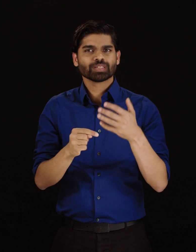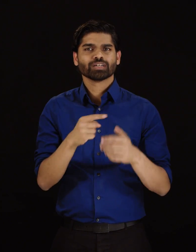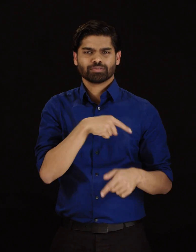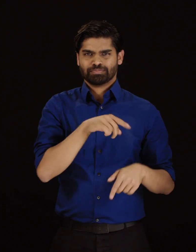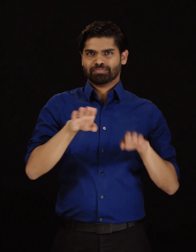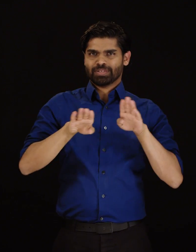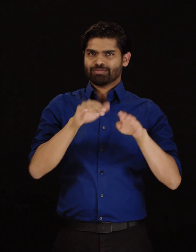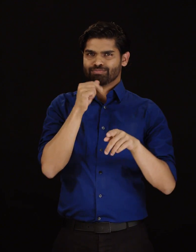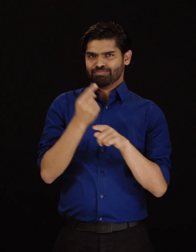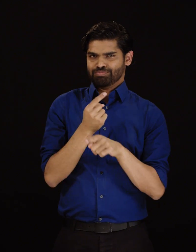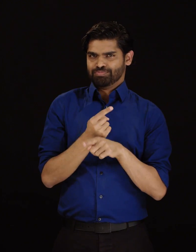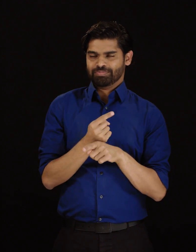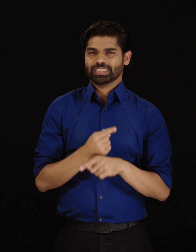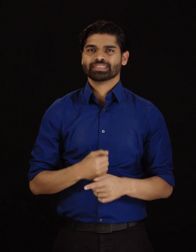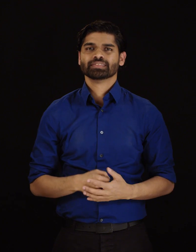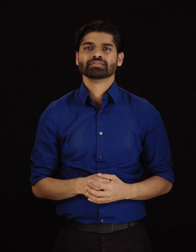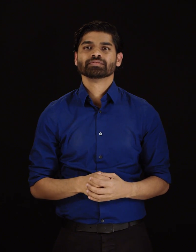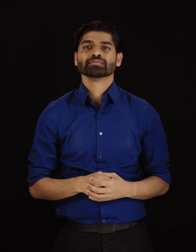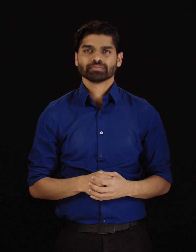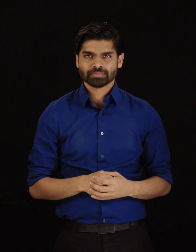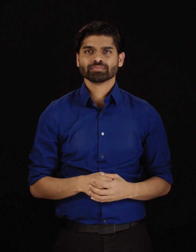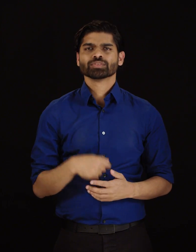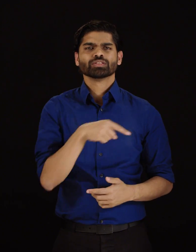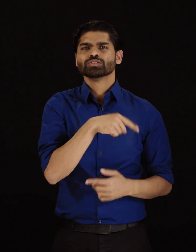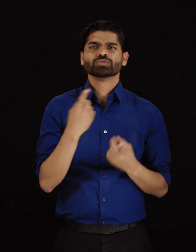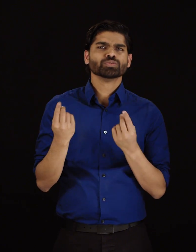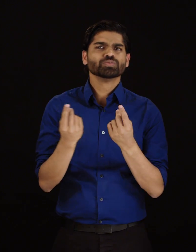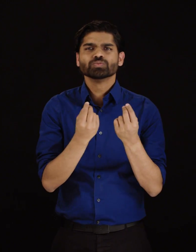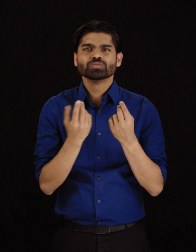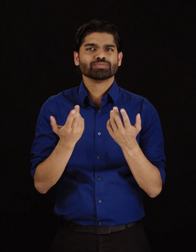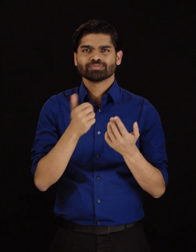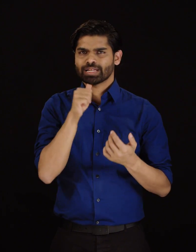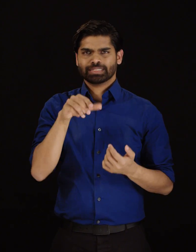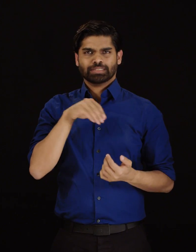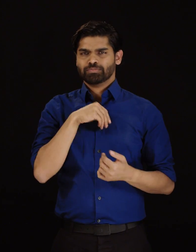illegal activity, cyberbullying or any other violation that each service